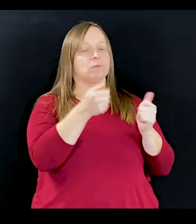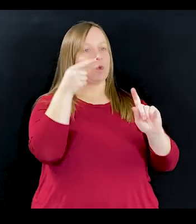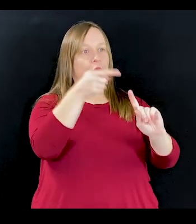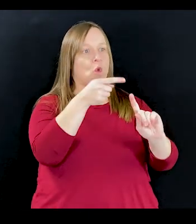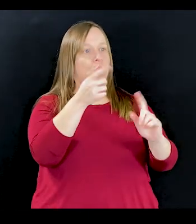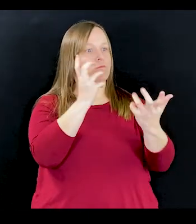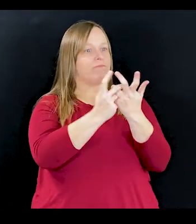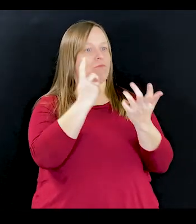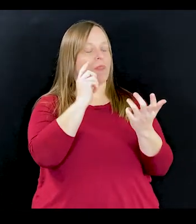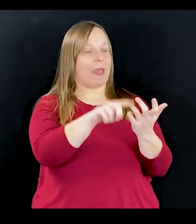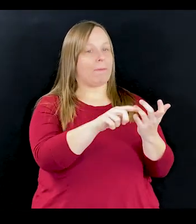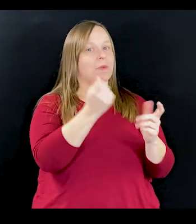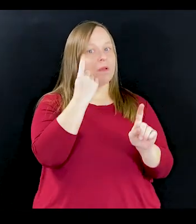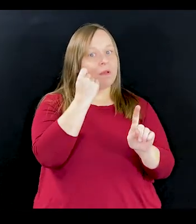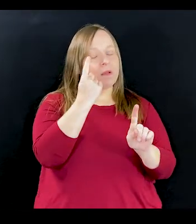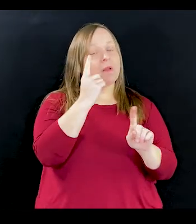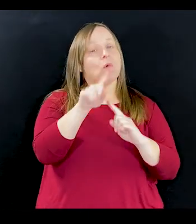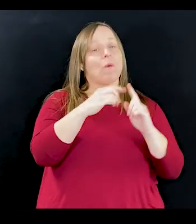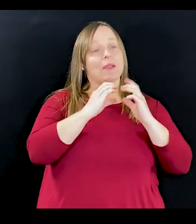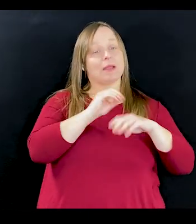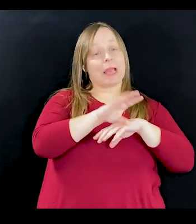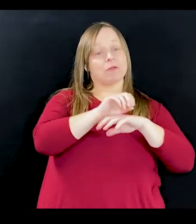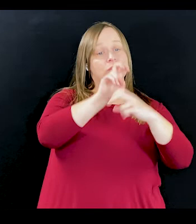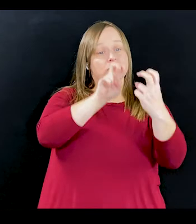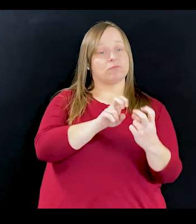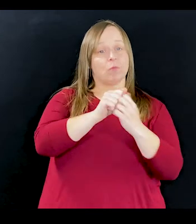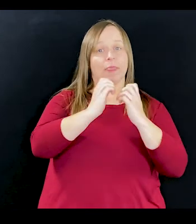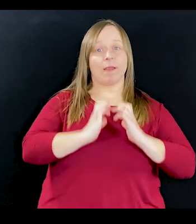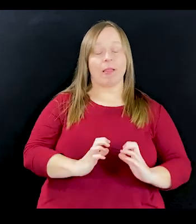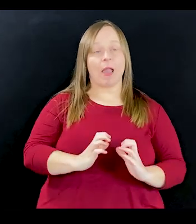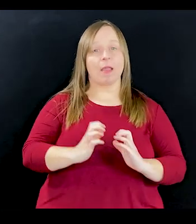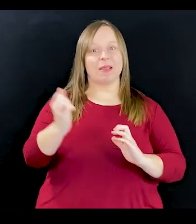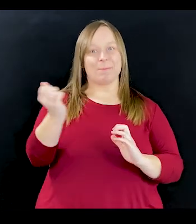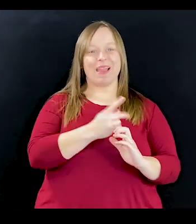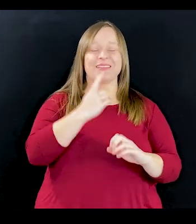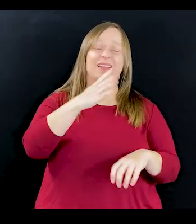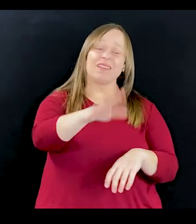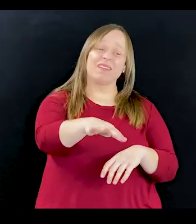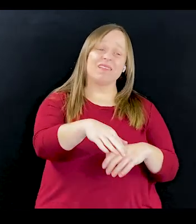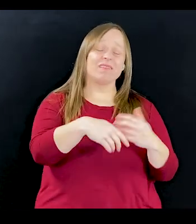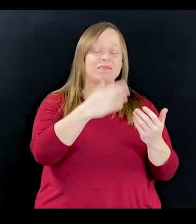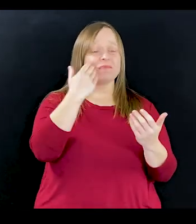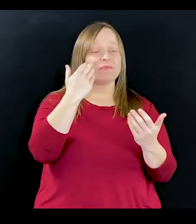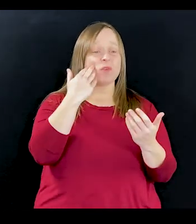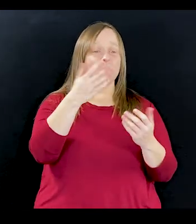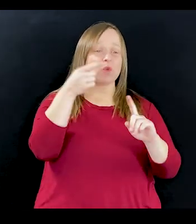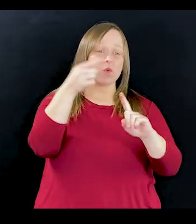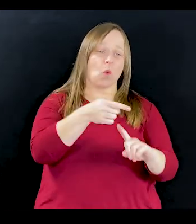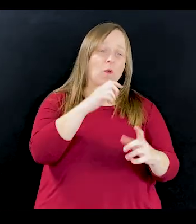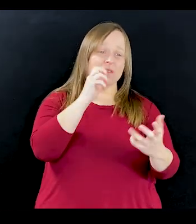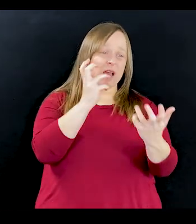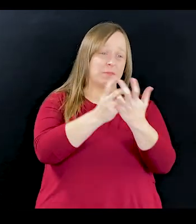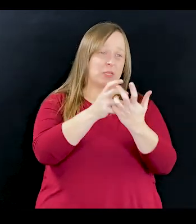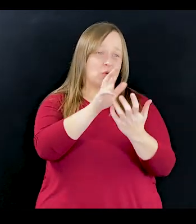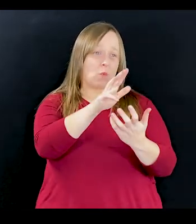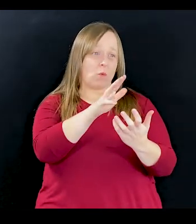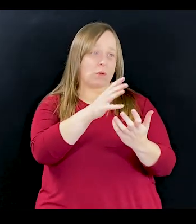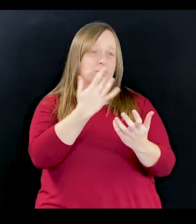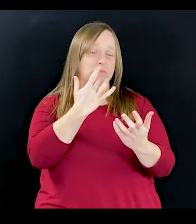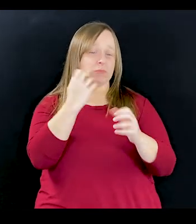what goal works for them. Now, when a counselor meets with a client and they come back and say, "Oh, well, you know, maybe your goal doesn't meet your